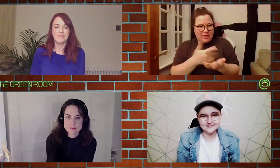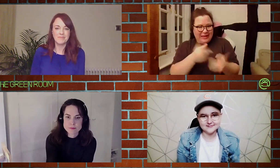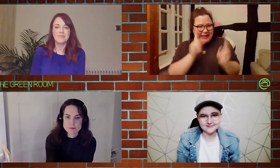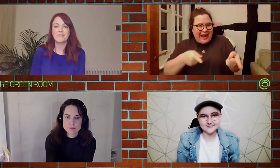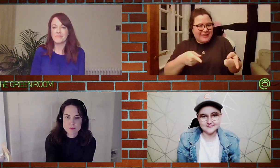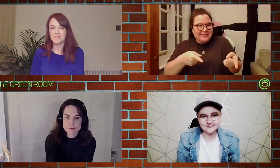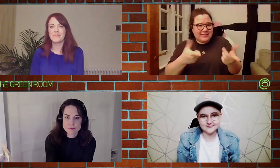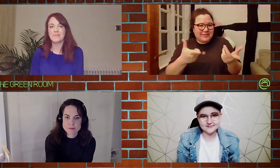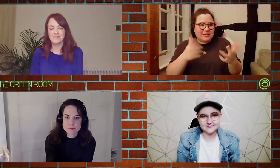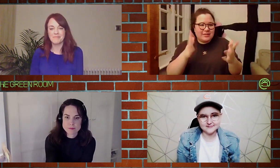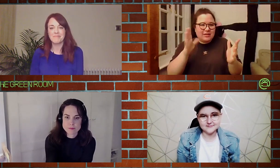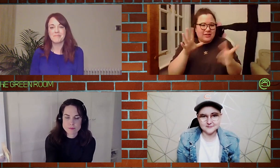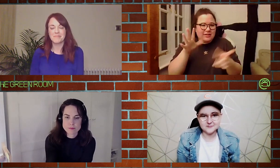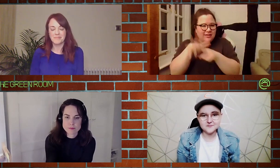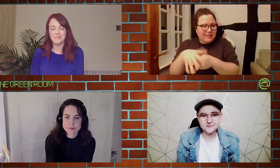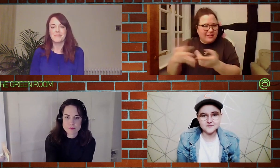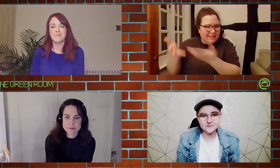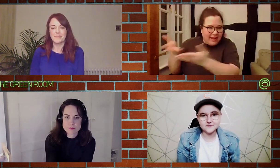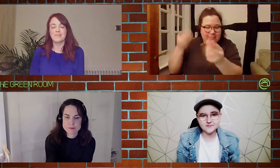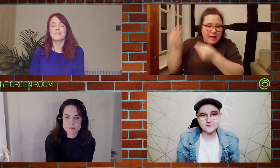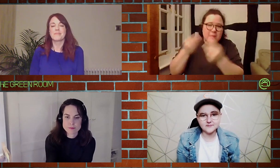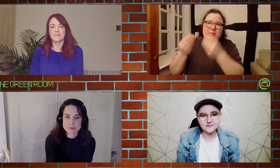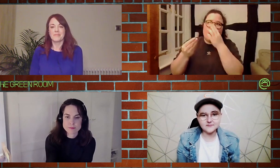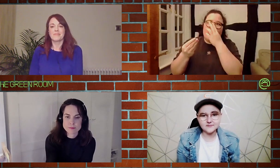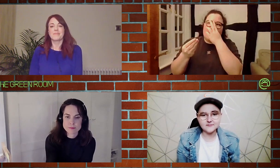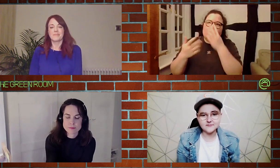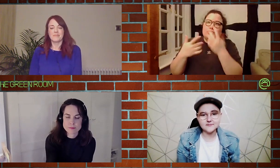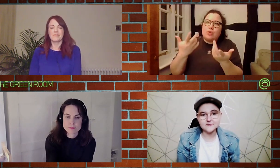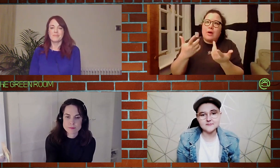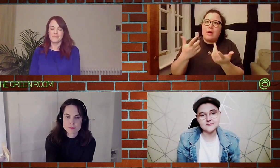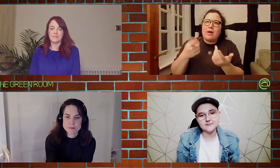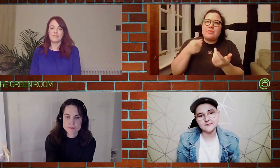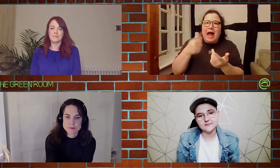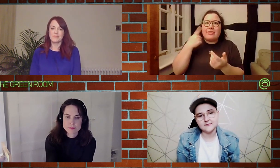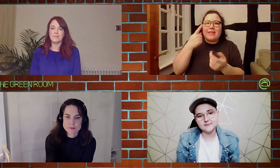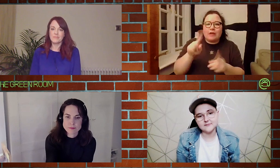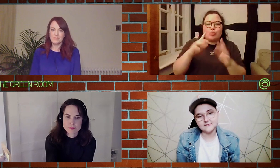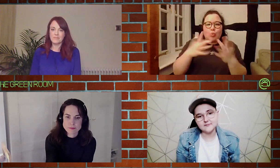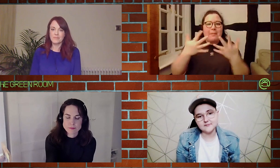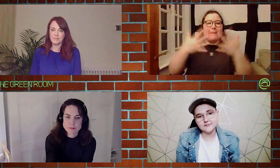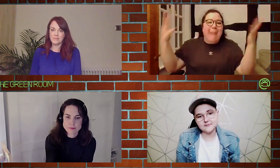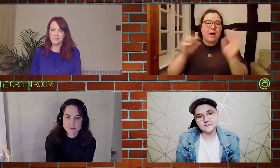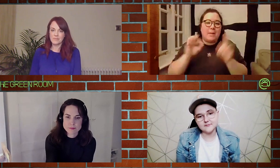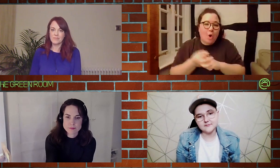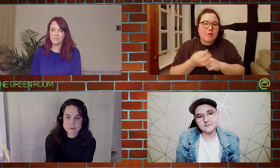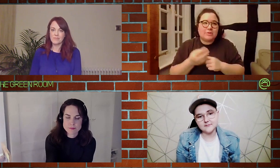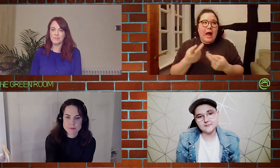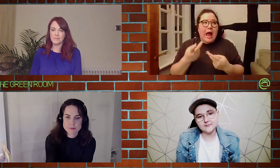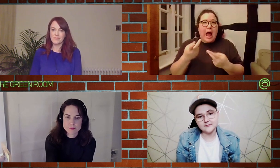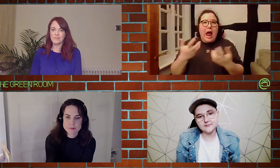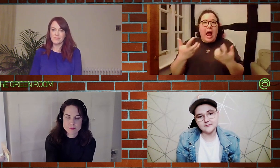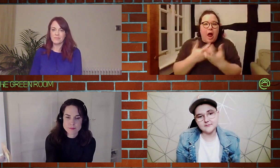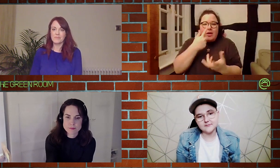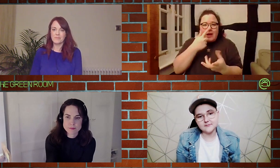What's that about? We certainly sent an email saying we don't agree with having those categories phrased that way